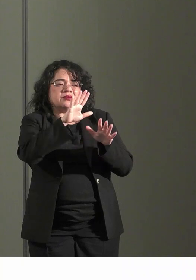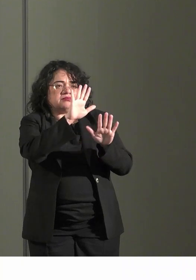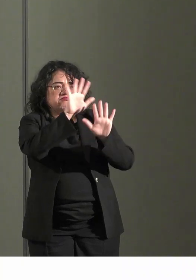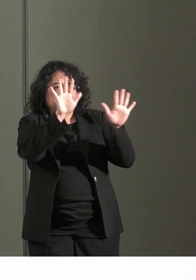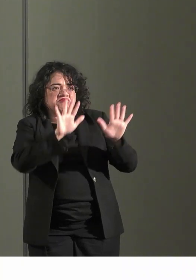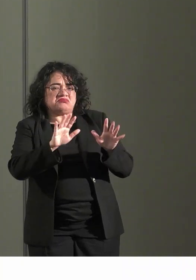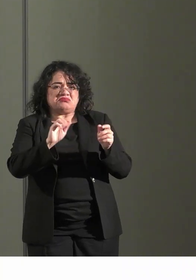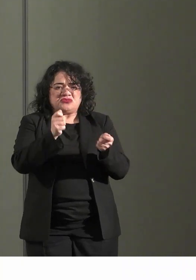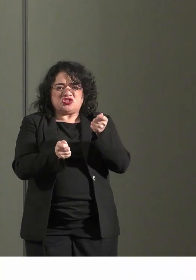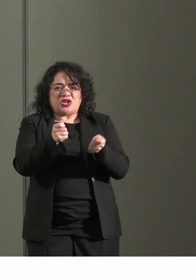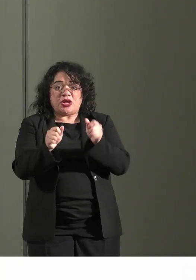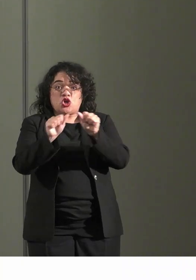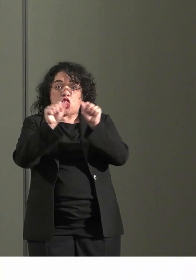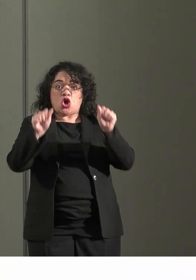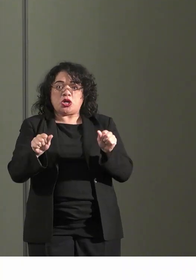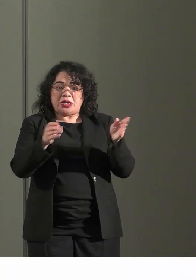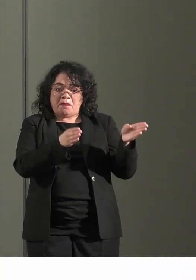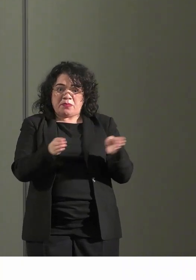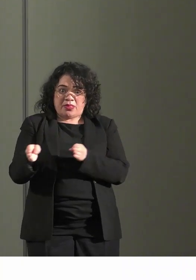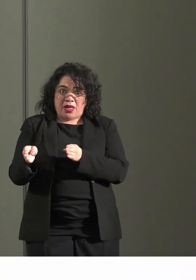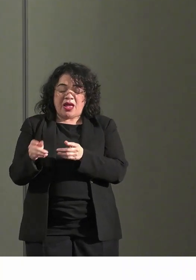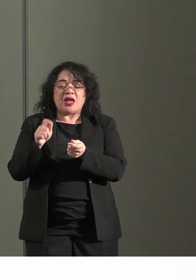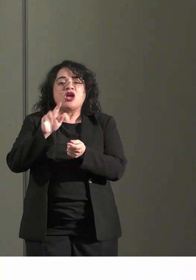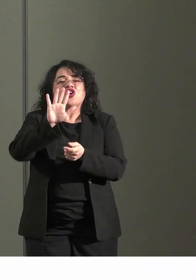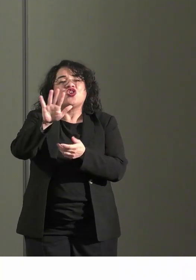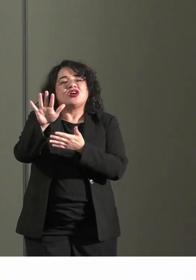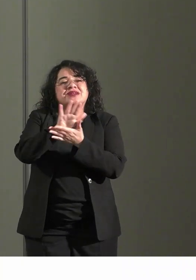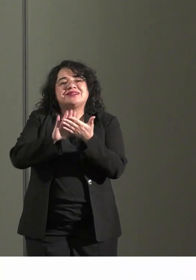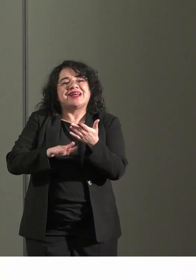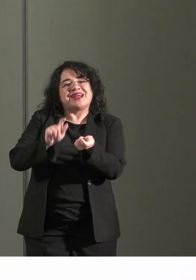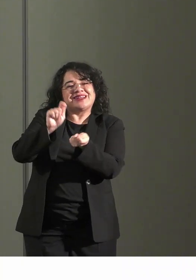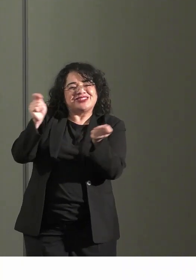here and there and change the way you design certain things don't put a low bearing wall in